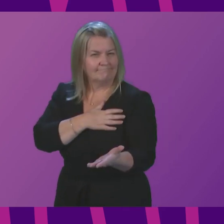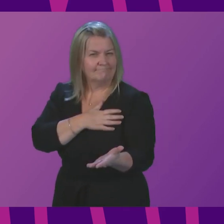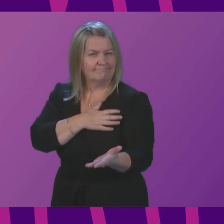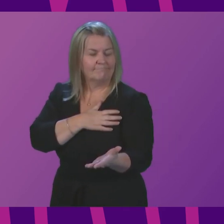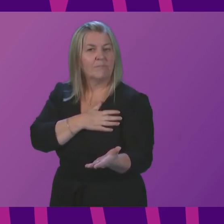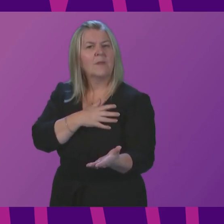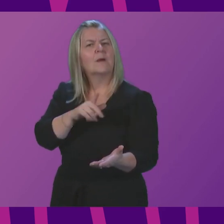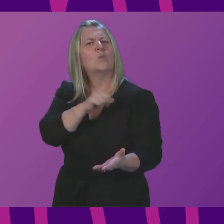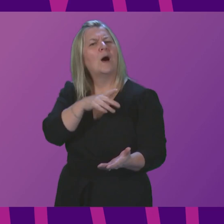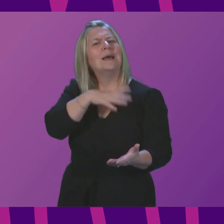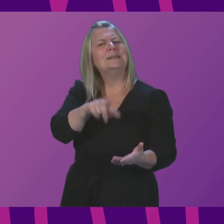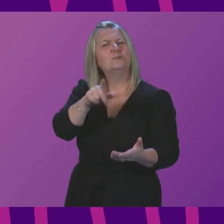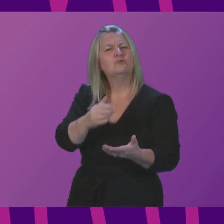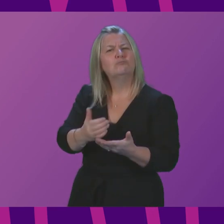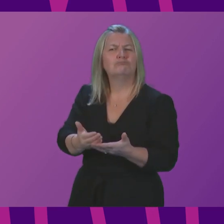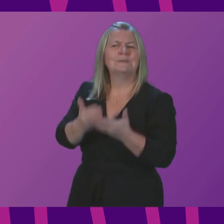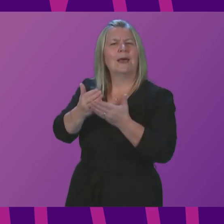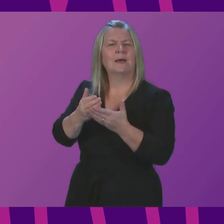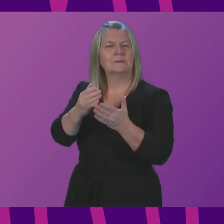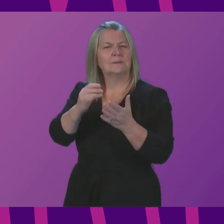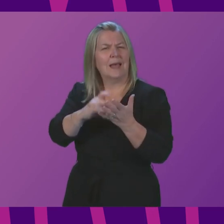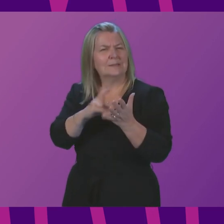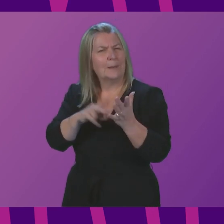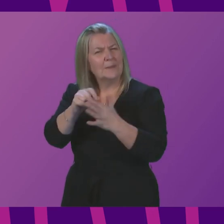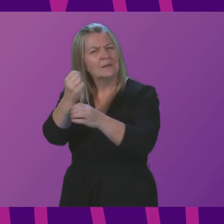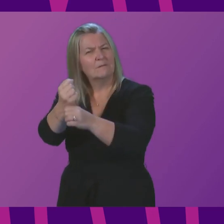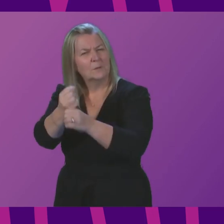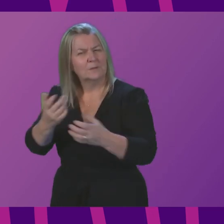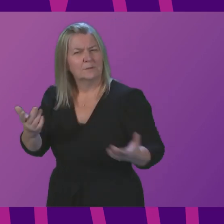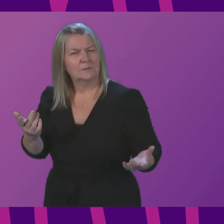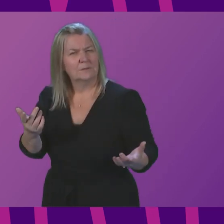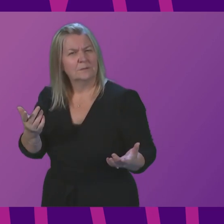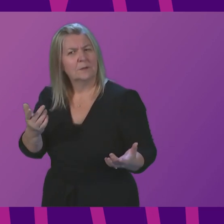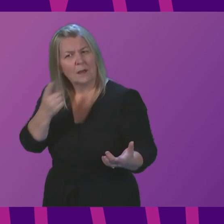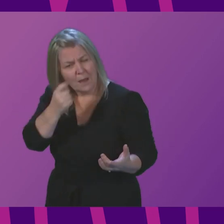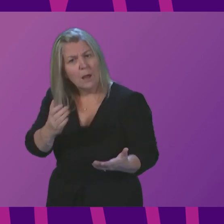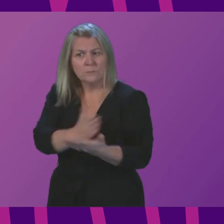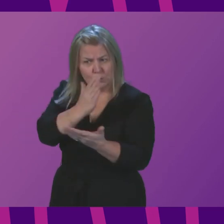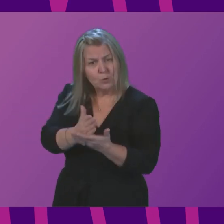Will the First Minister ensure that the report is now published?